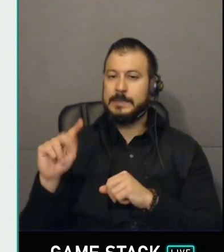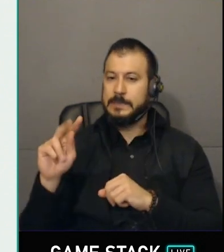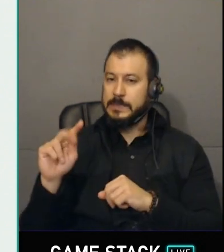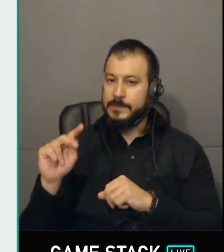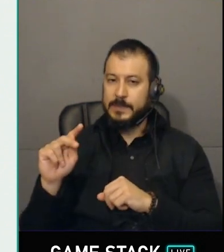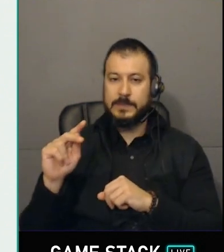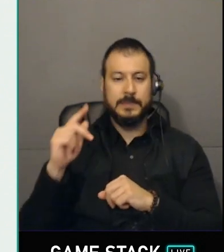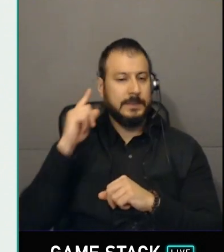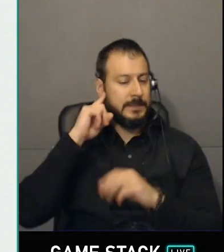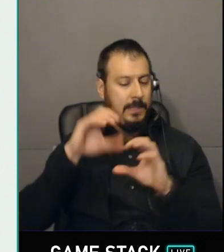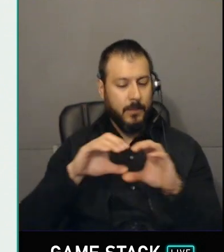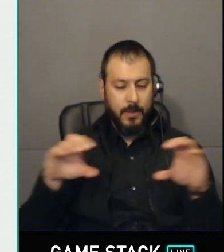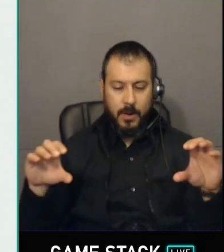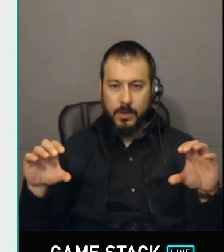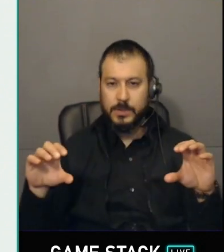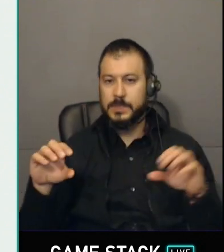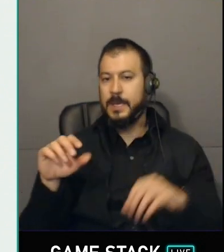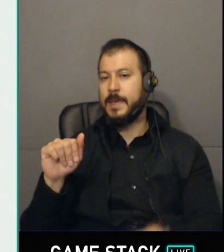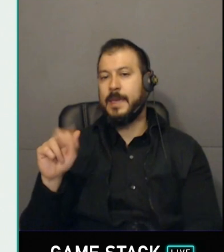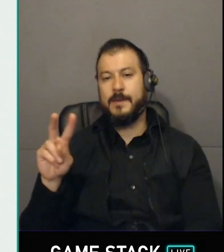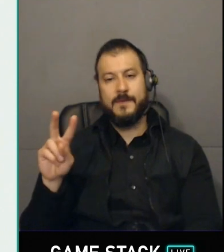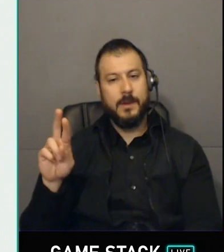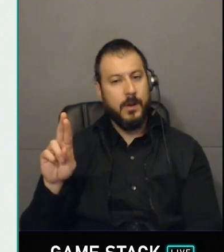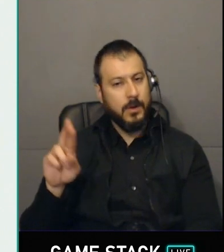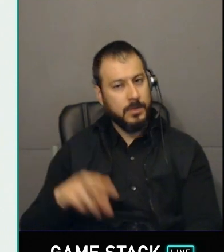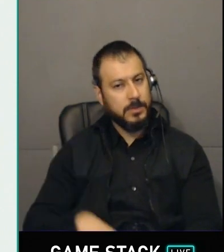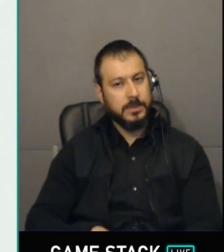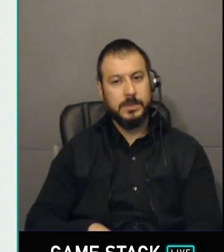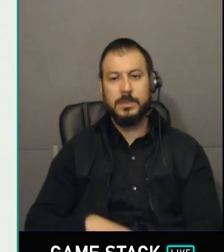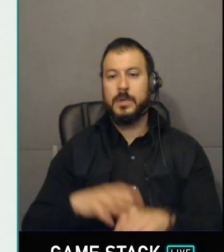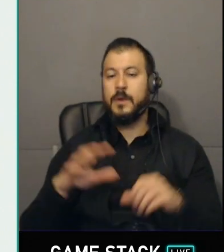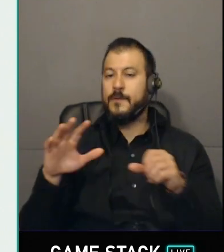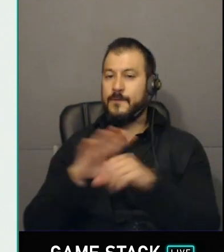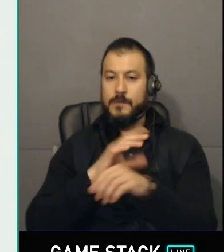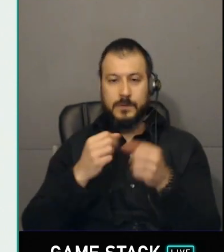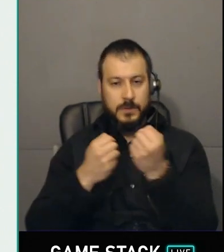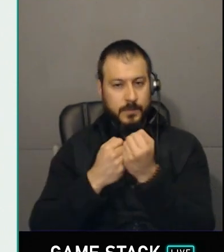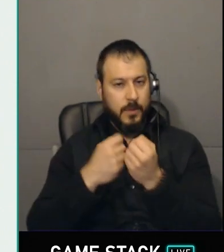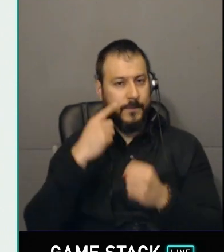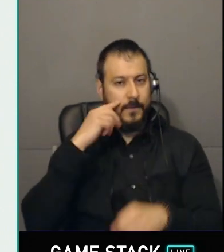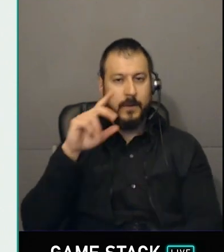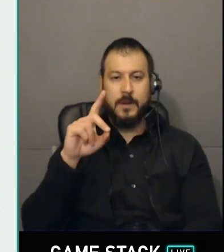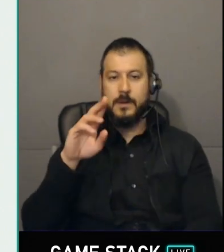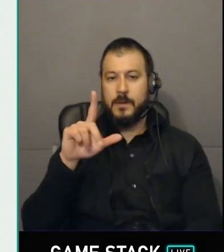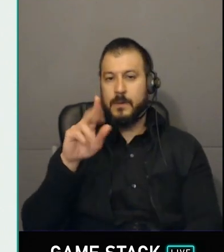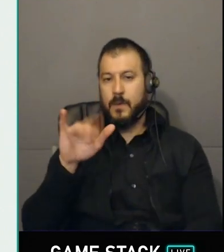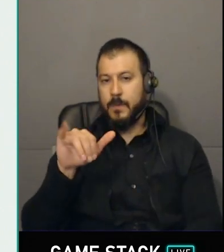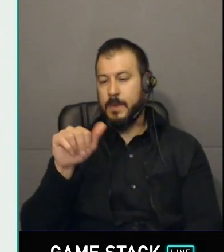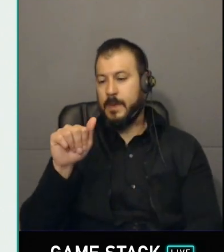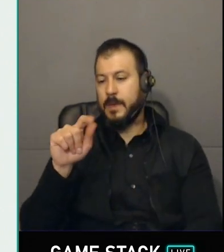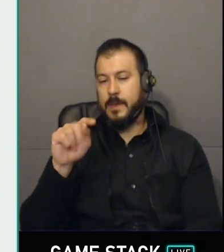AVRs, with full support for Dolby Atmos and DTS:X, as I mentioned.